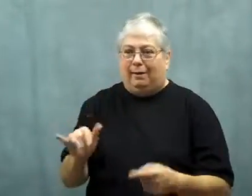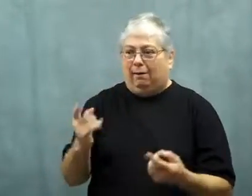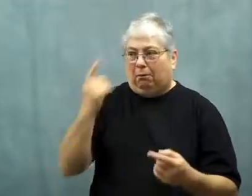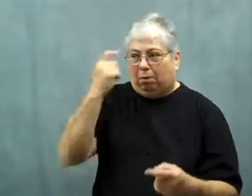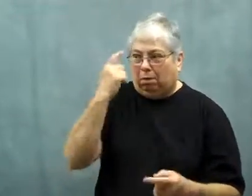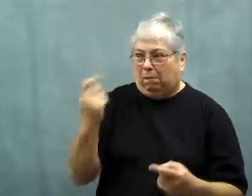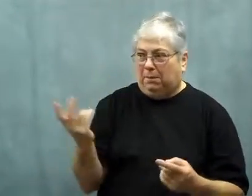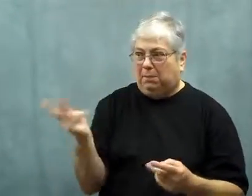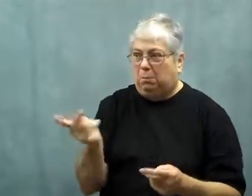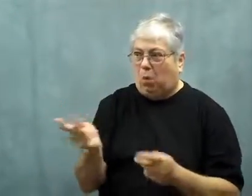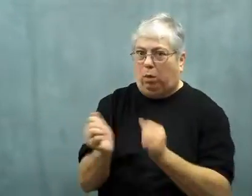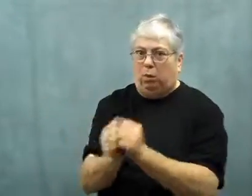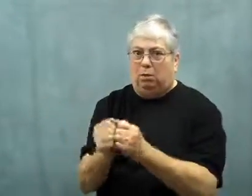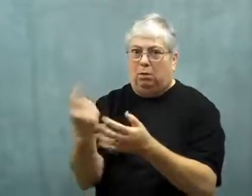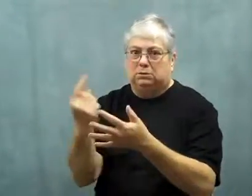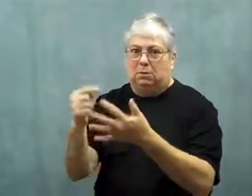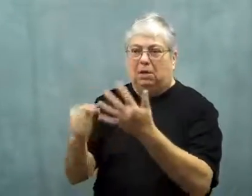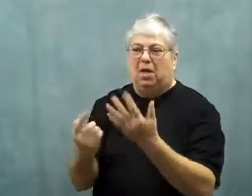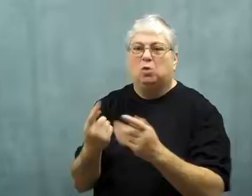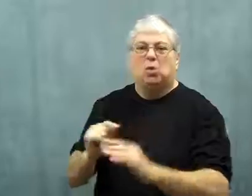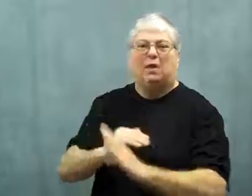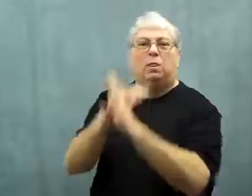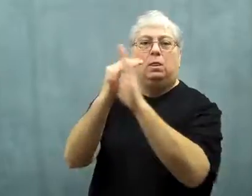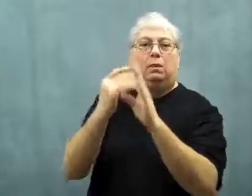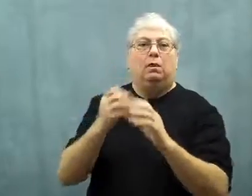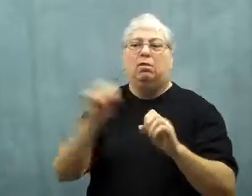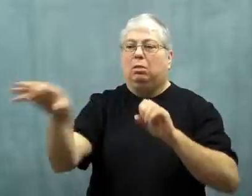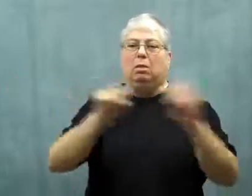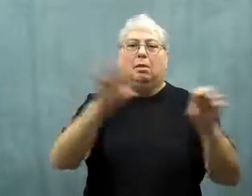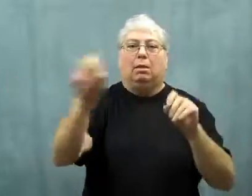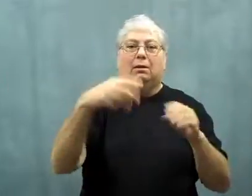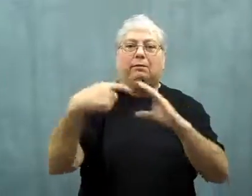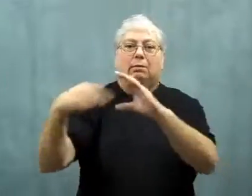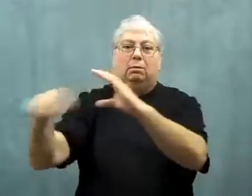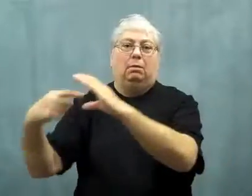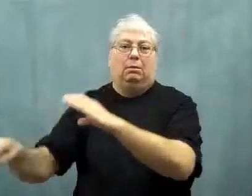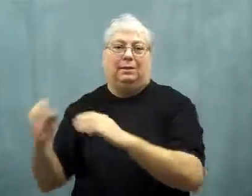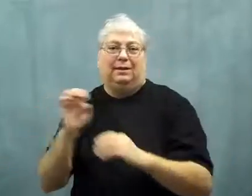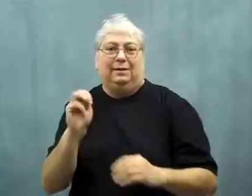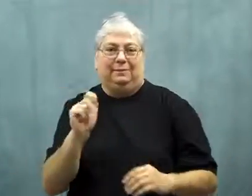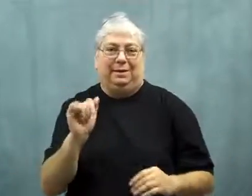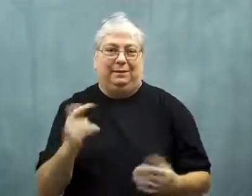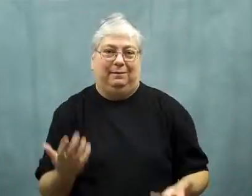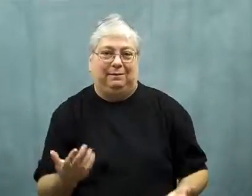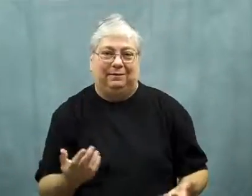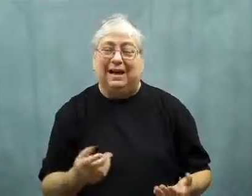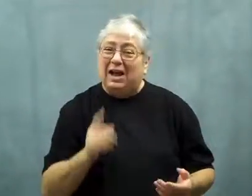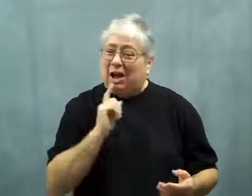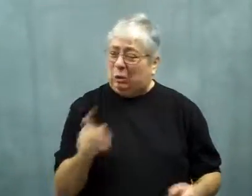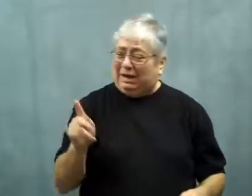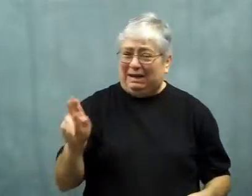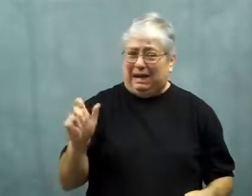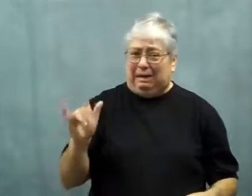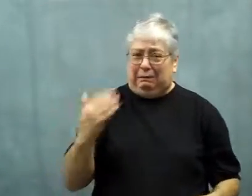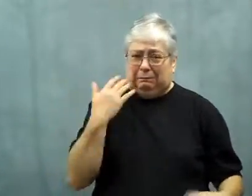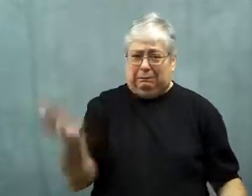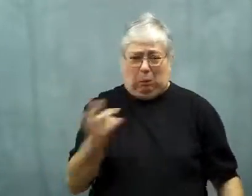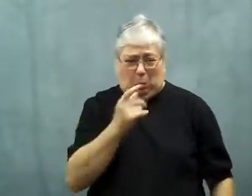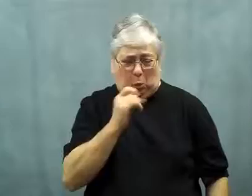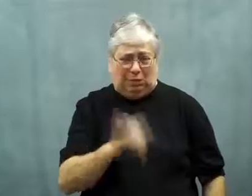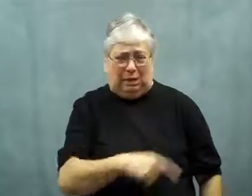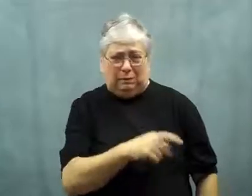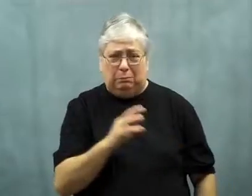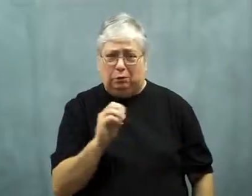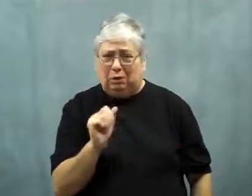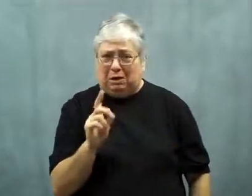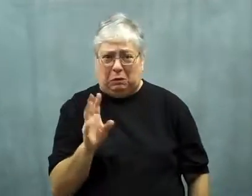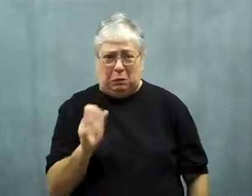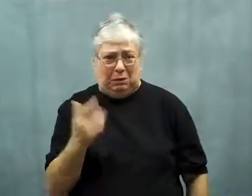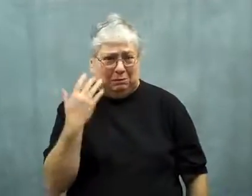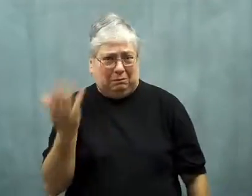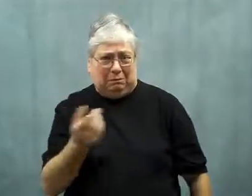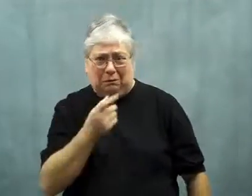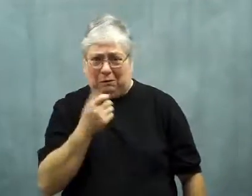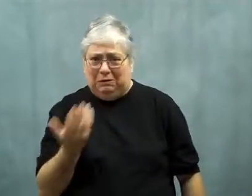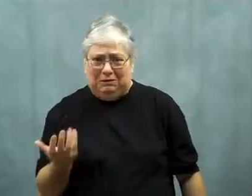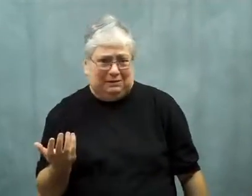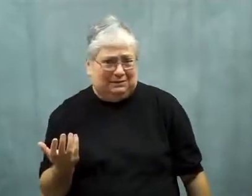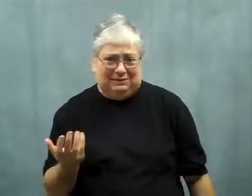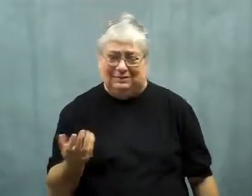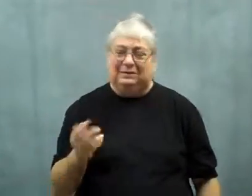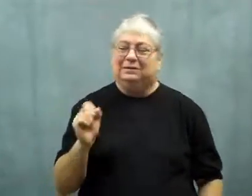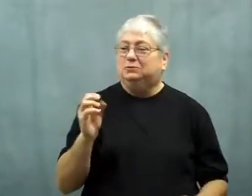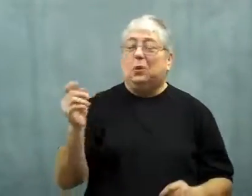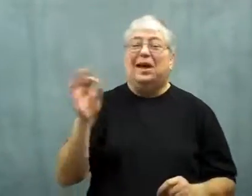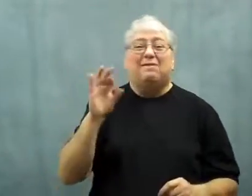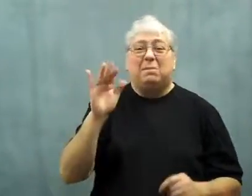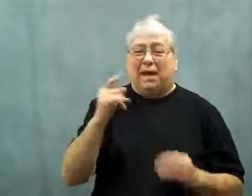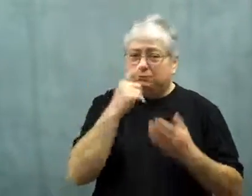Maybe she thought they were involved, and she tried to break it up with the emails.